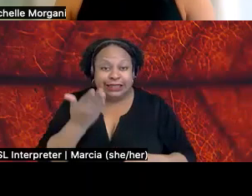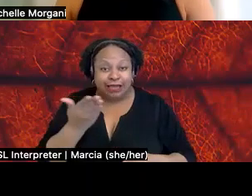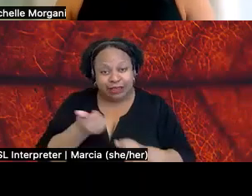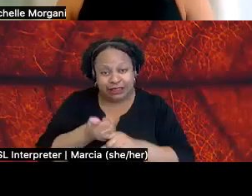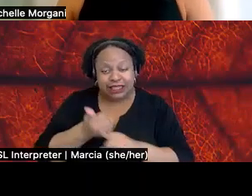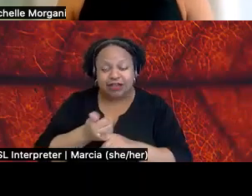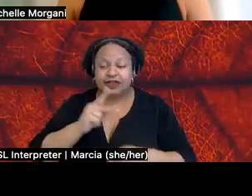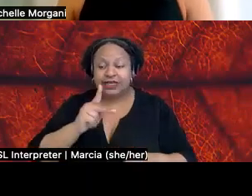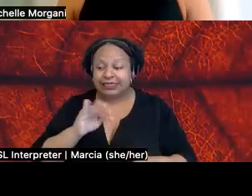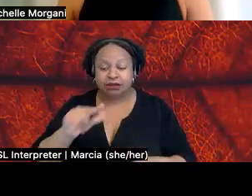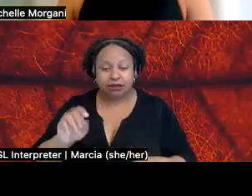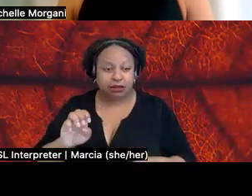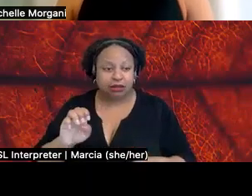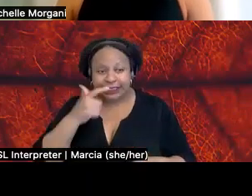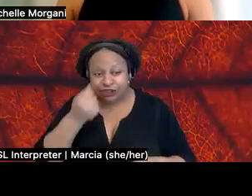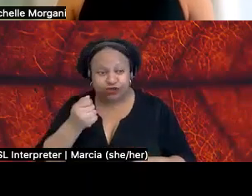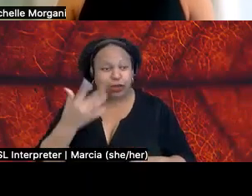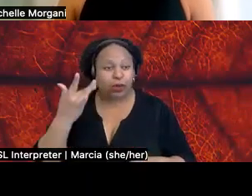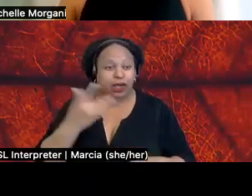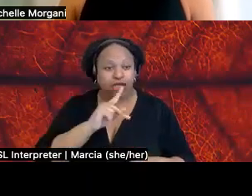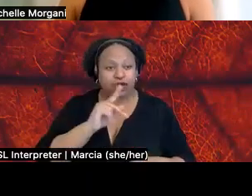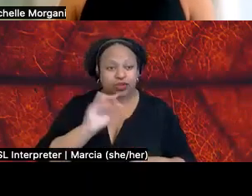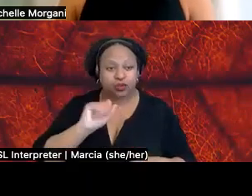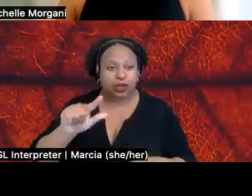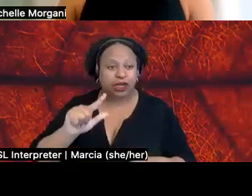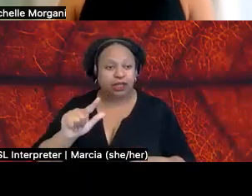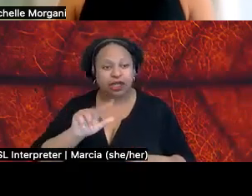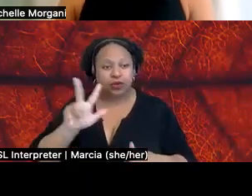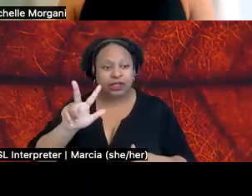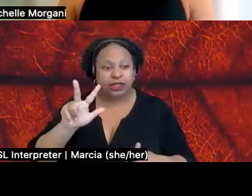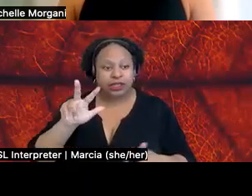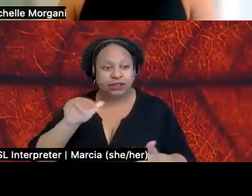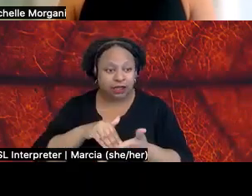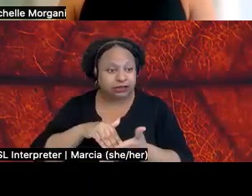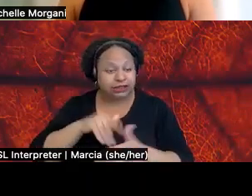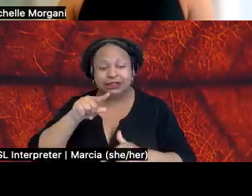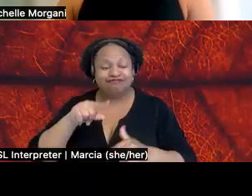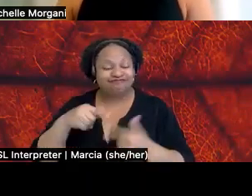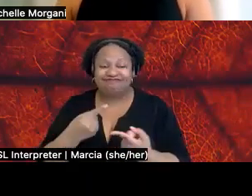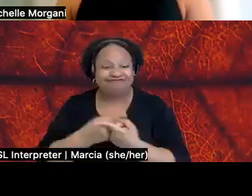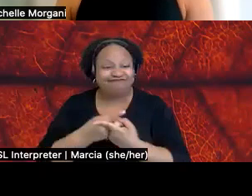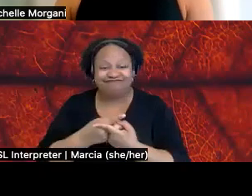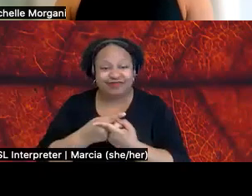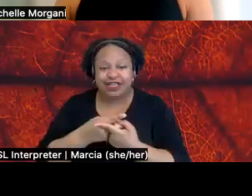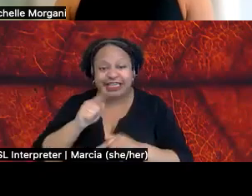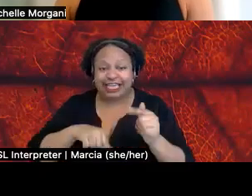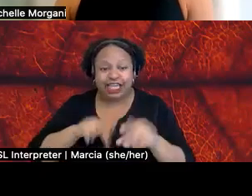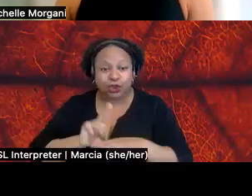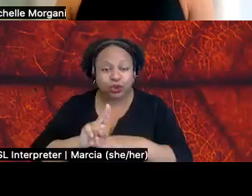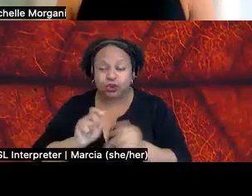It's actually one of the few platforms where we can't use Kurzweil 3000. But I like the image.